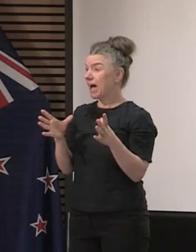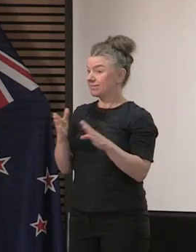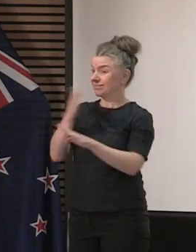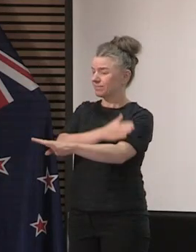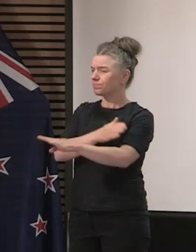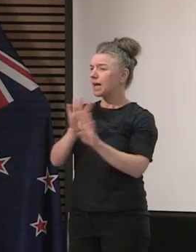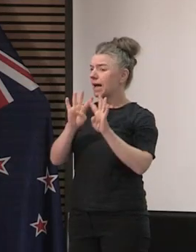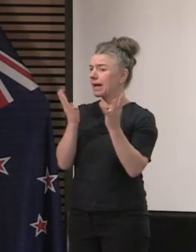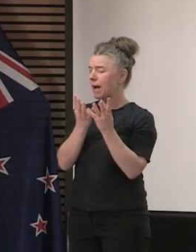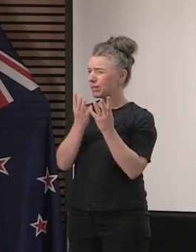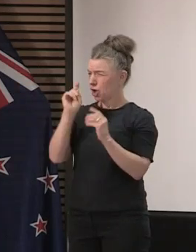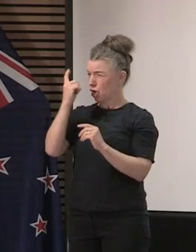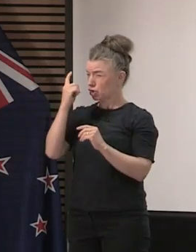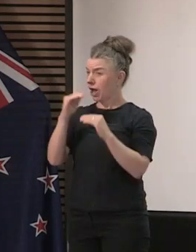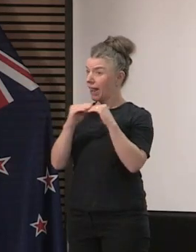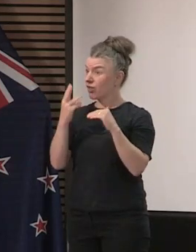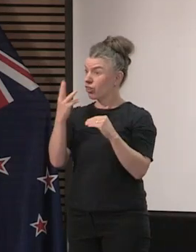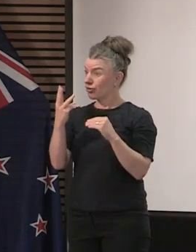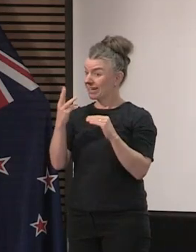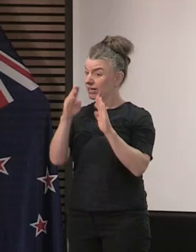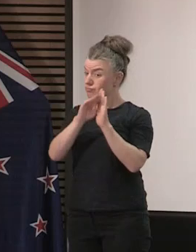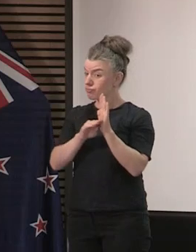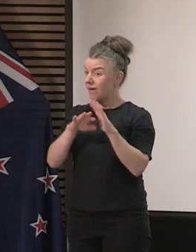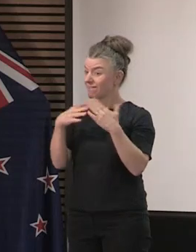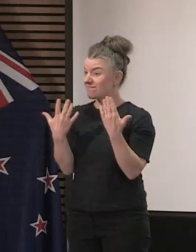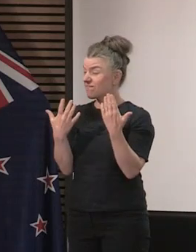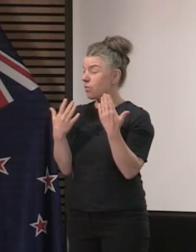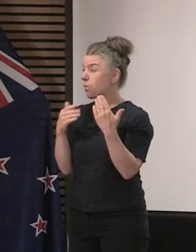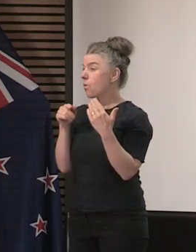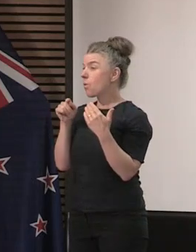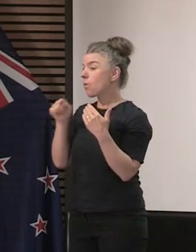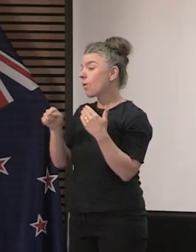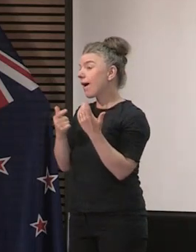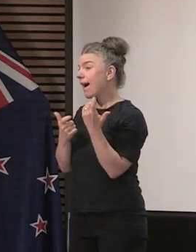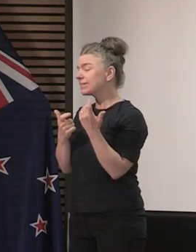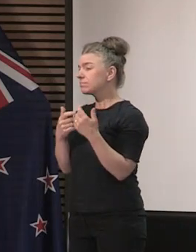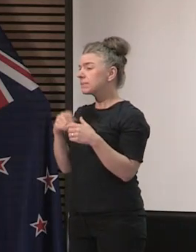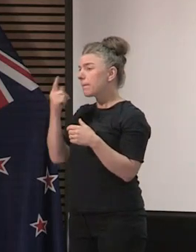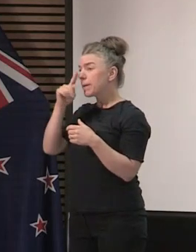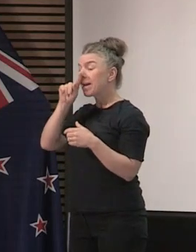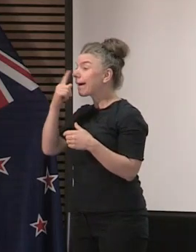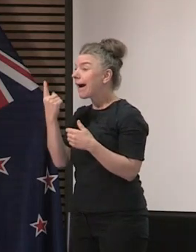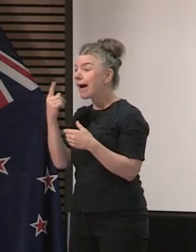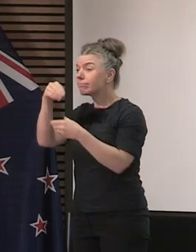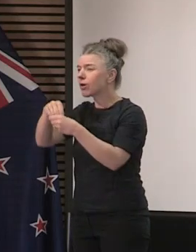due to begin on 2 May. Cabinet was concerned that under the Level 3 guidelines for